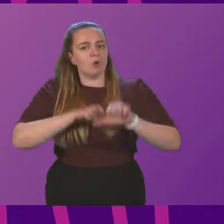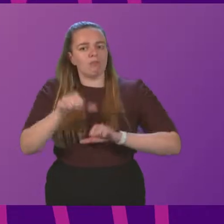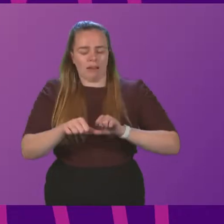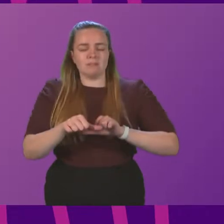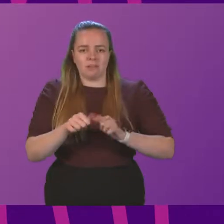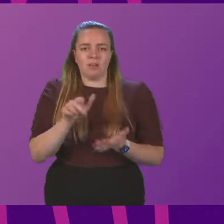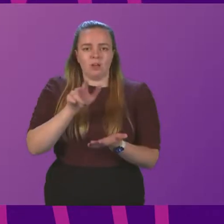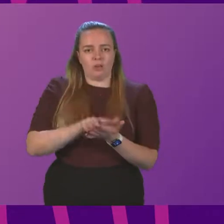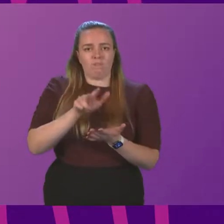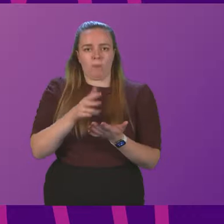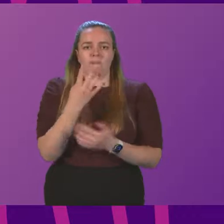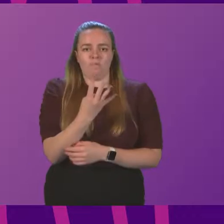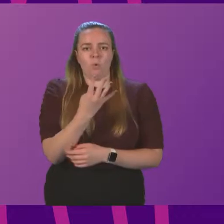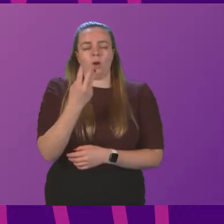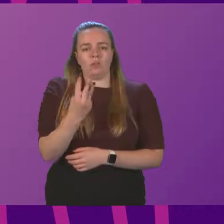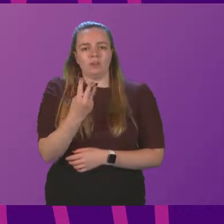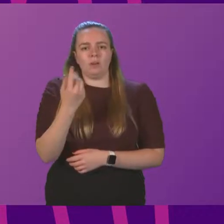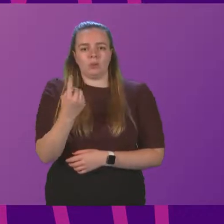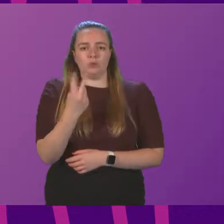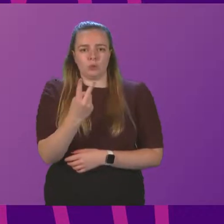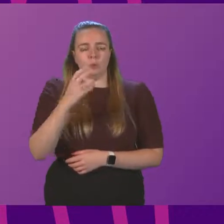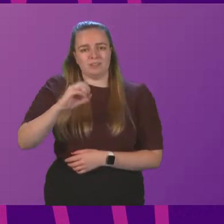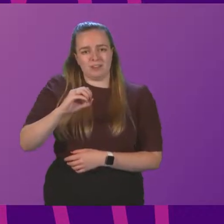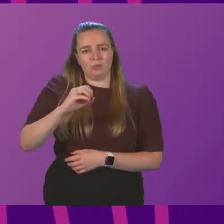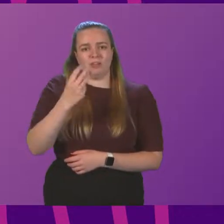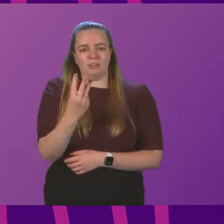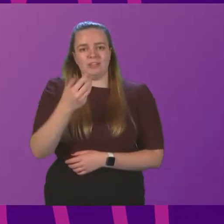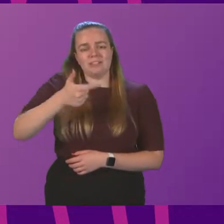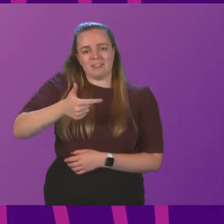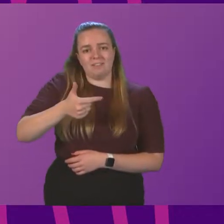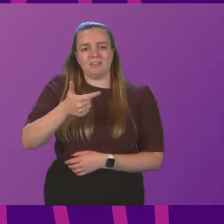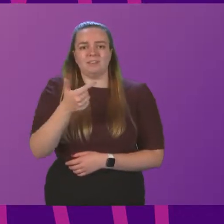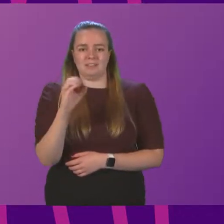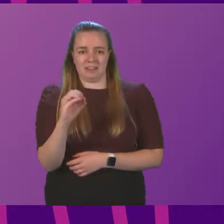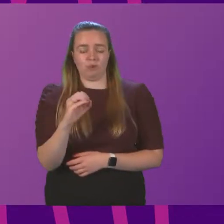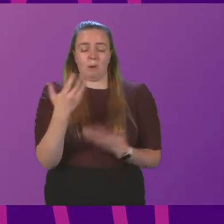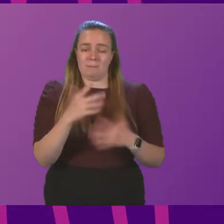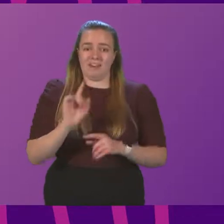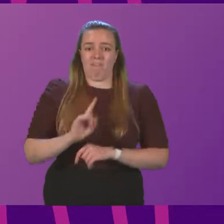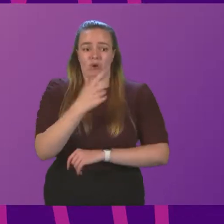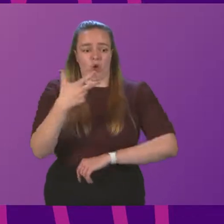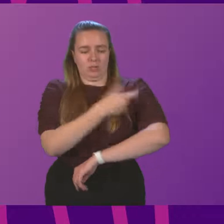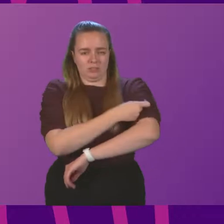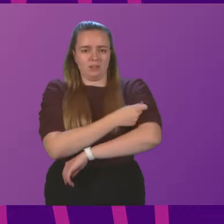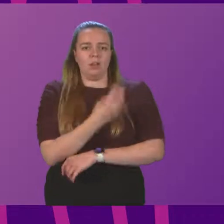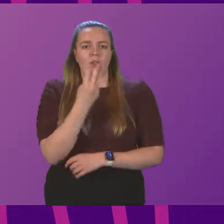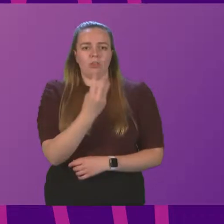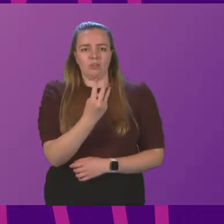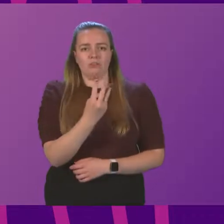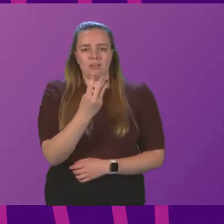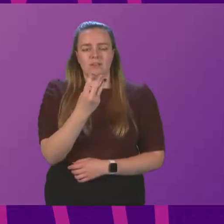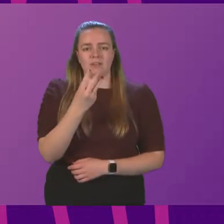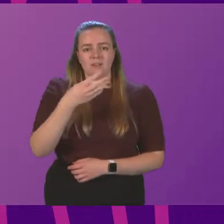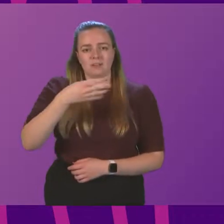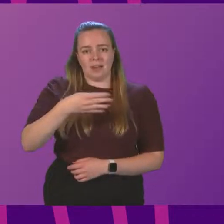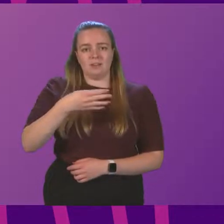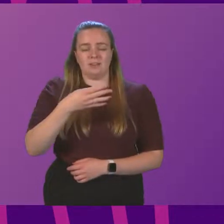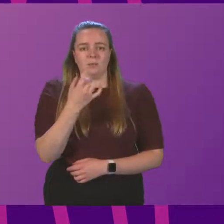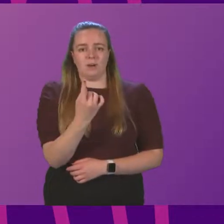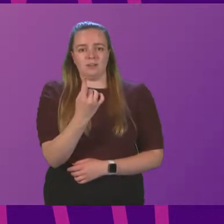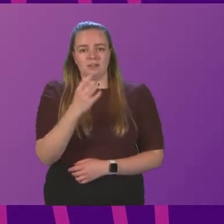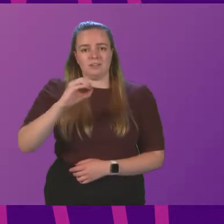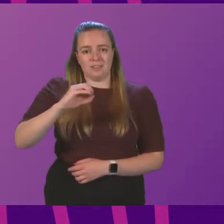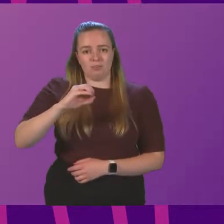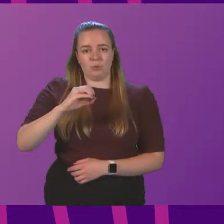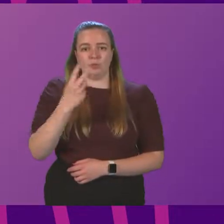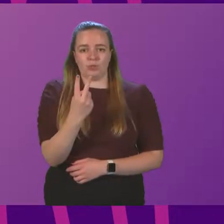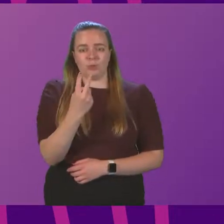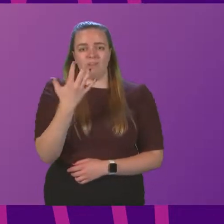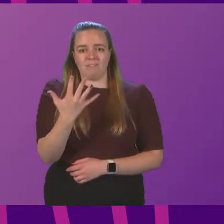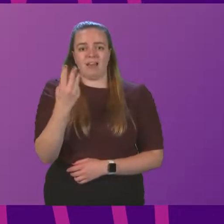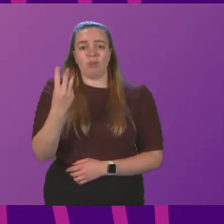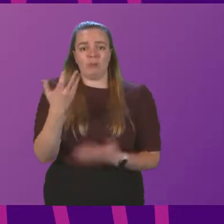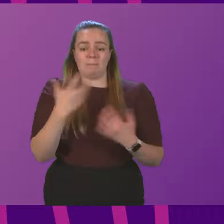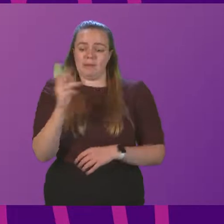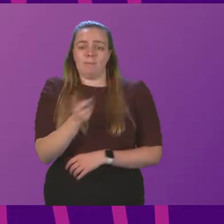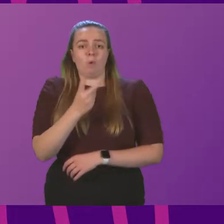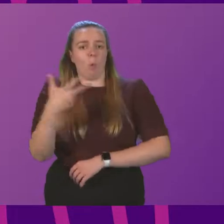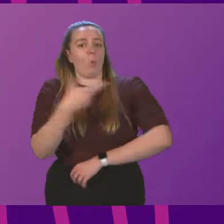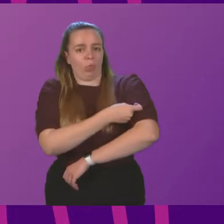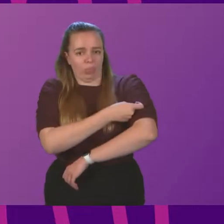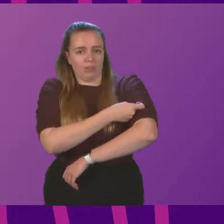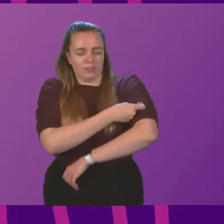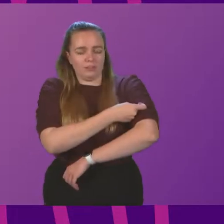that 4,320,370 people have received a first dose, 3,910,253 have had both doses and 36,759